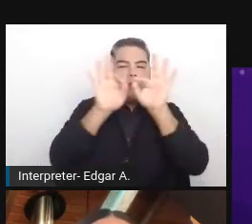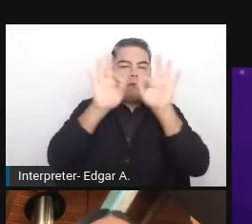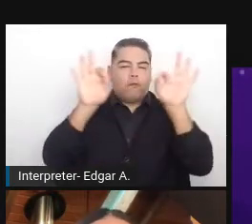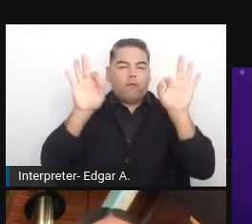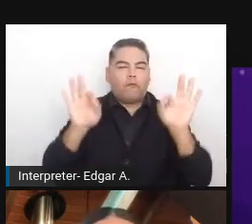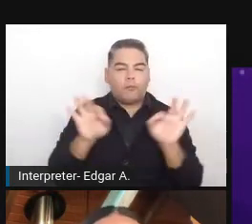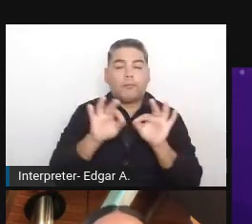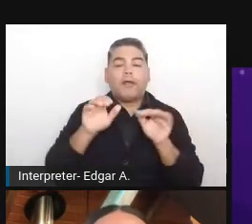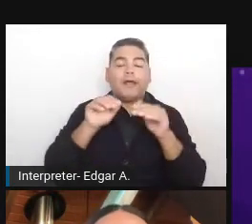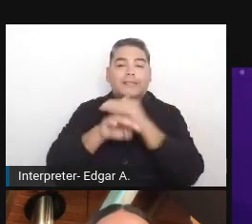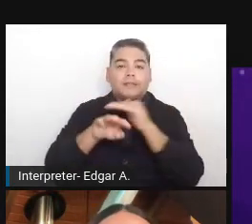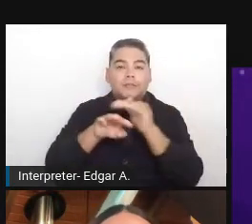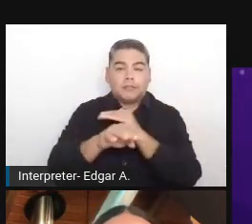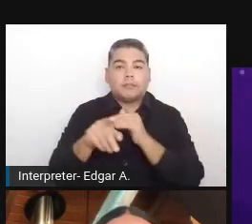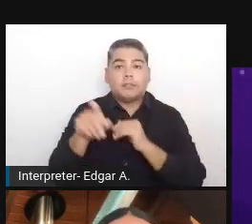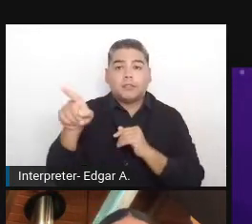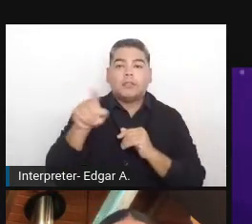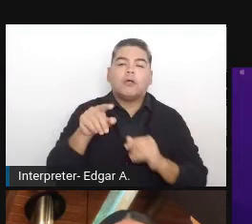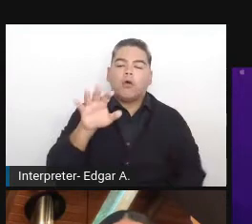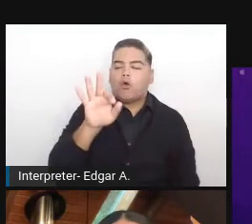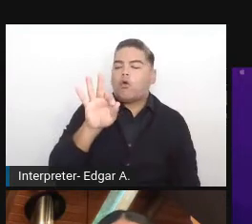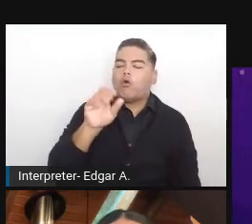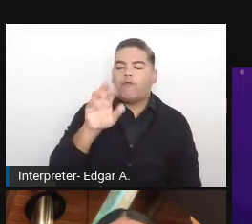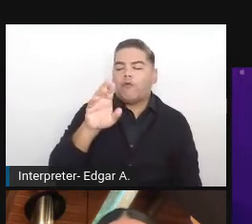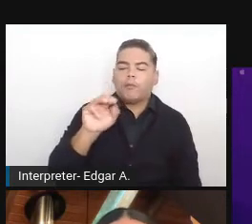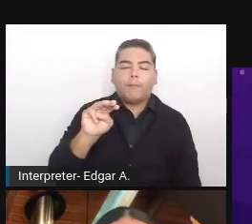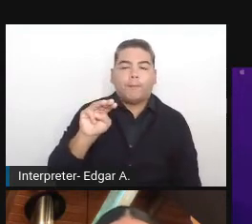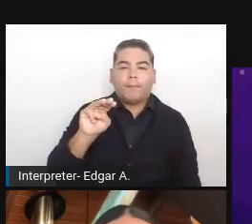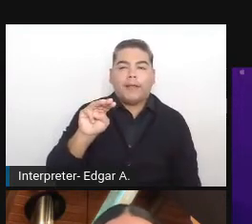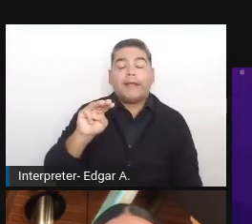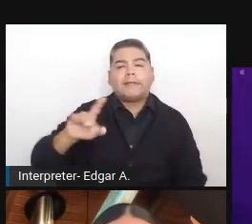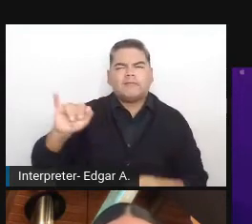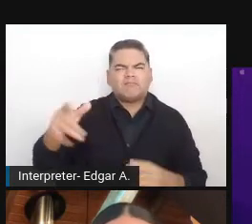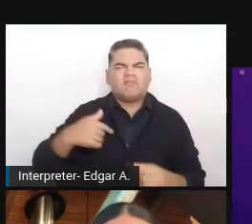Forms are the most common interactive elements on websites